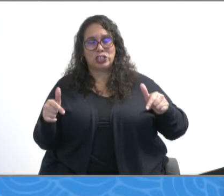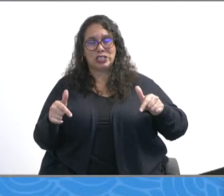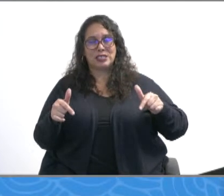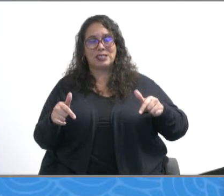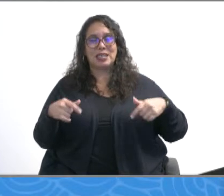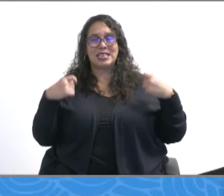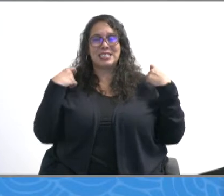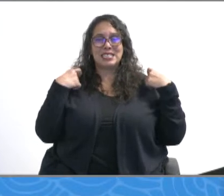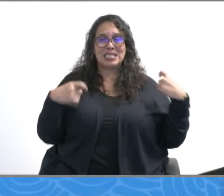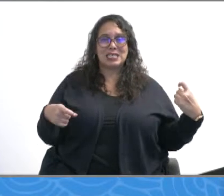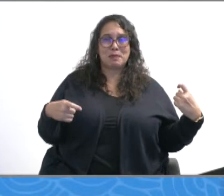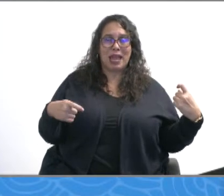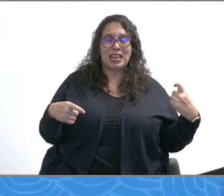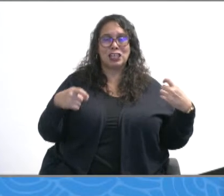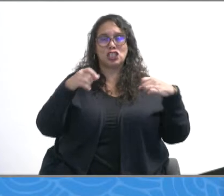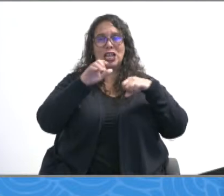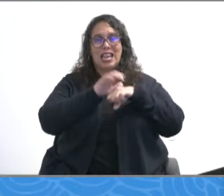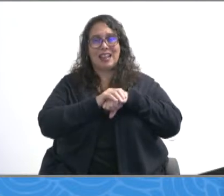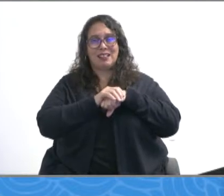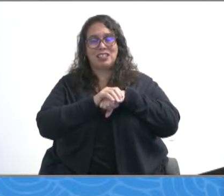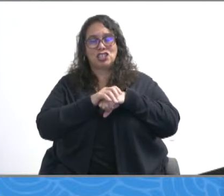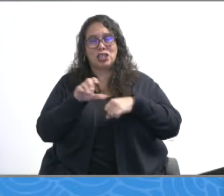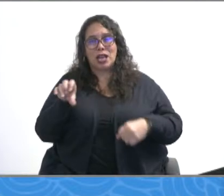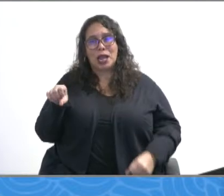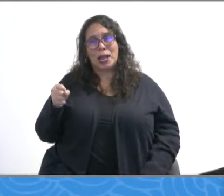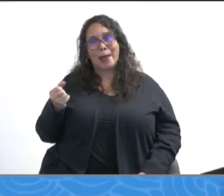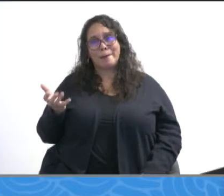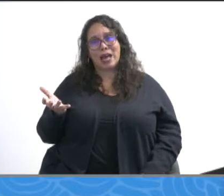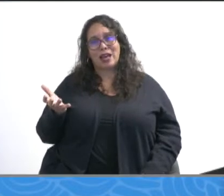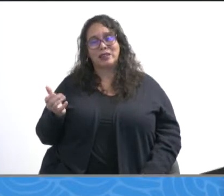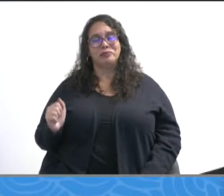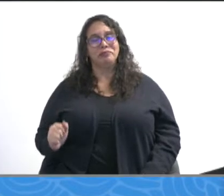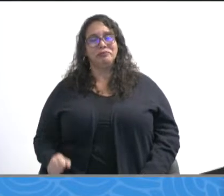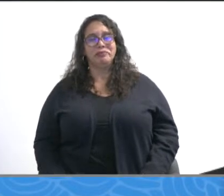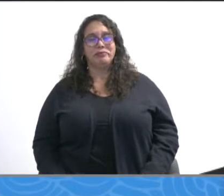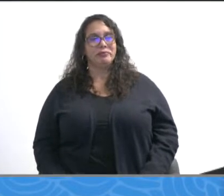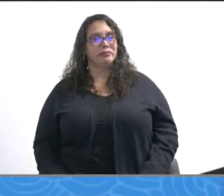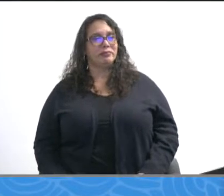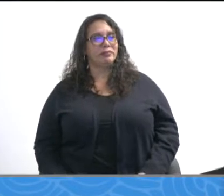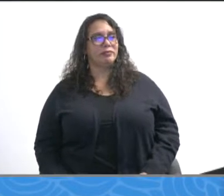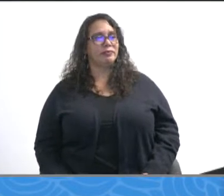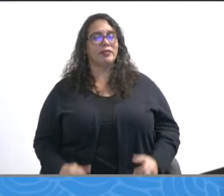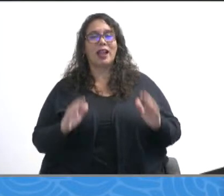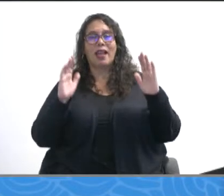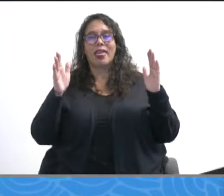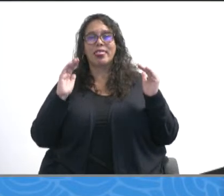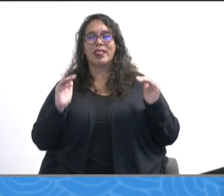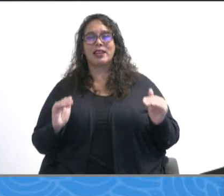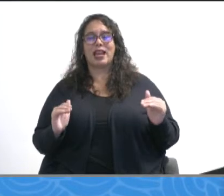Goal number three is pertaining to the common core state standards.